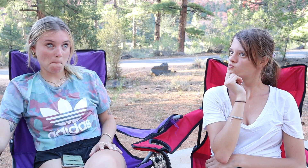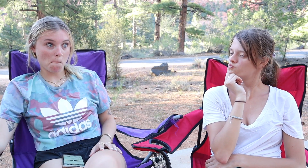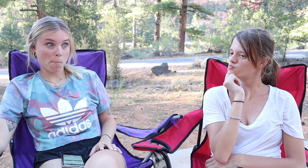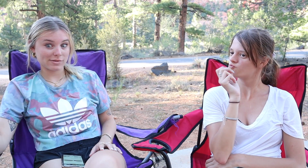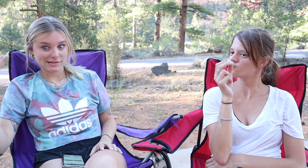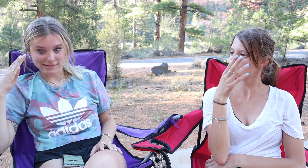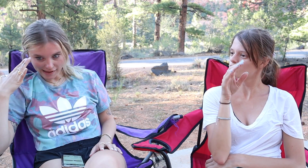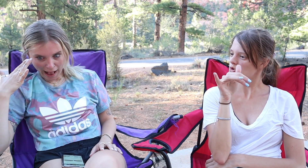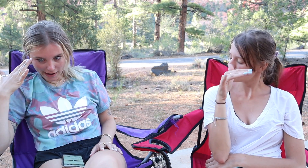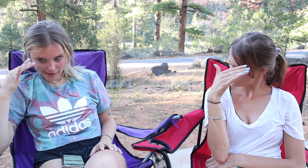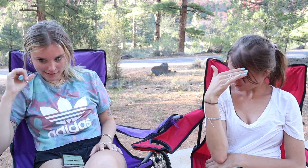C: sike